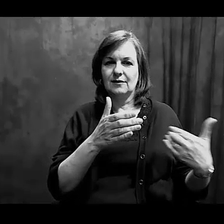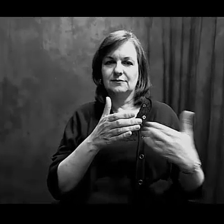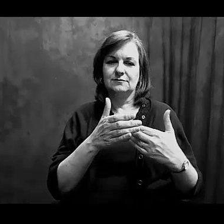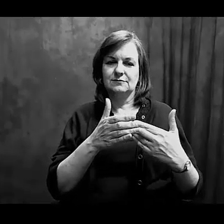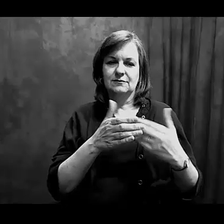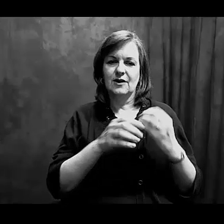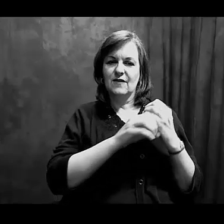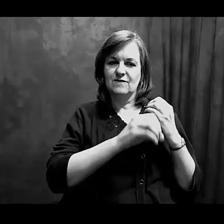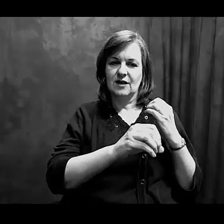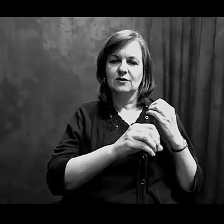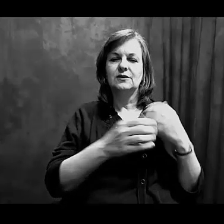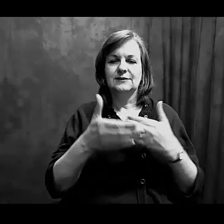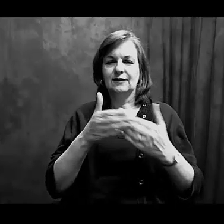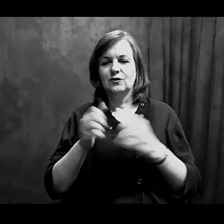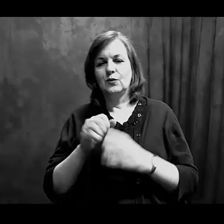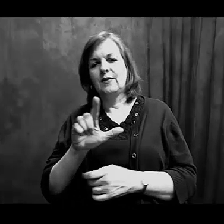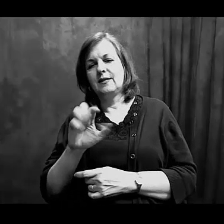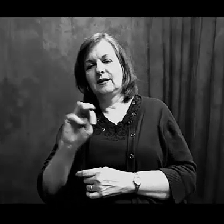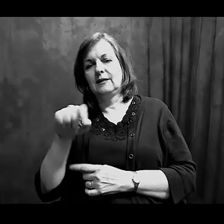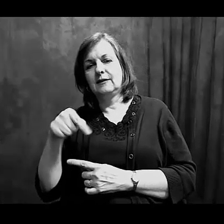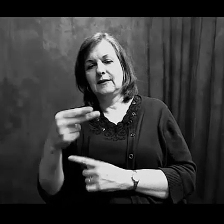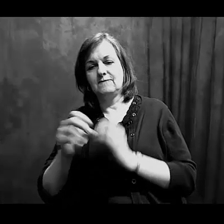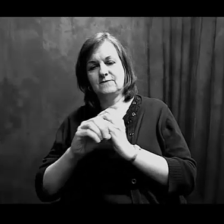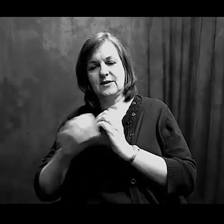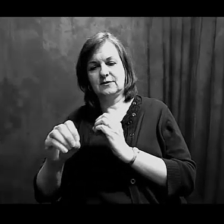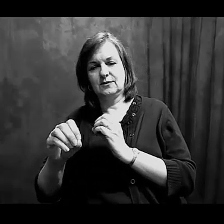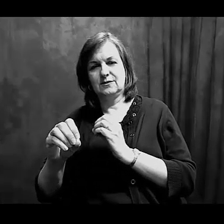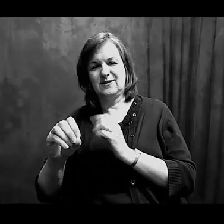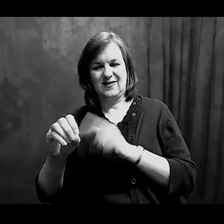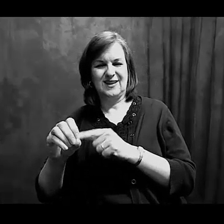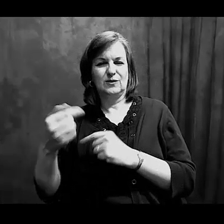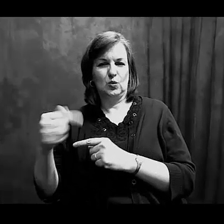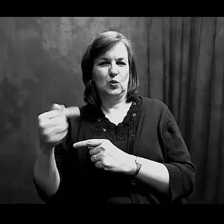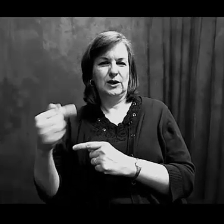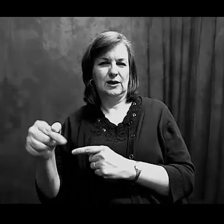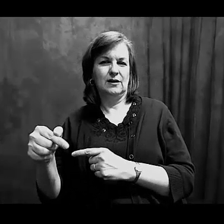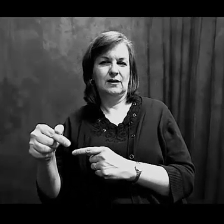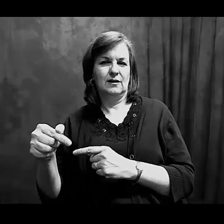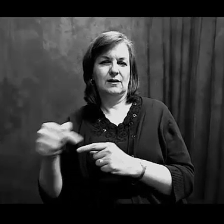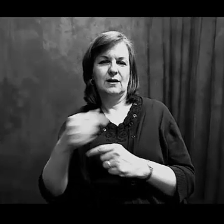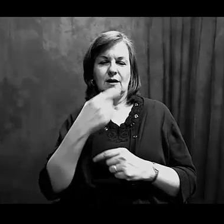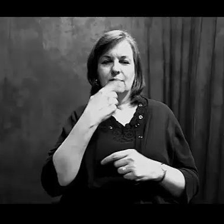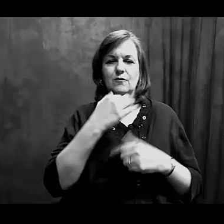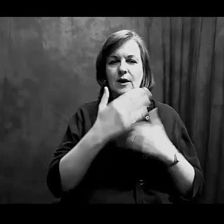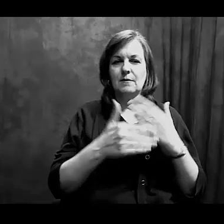flows right along beside the lymph vessels -- so the lymph in this case are green